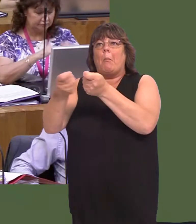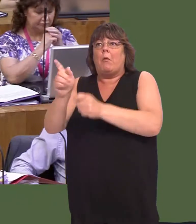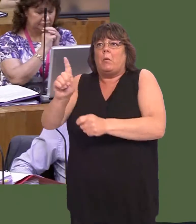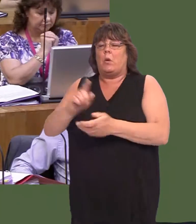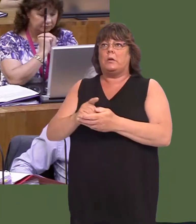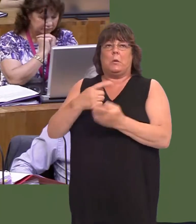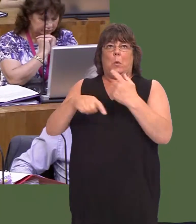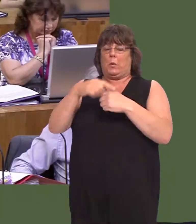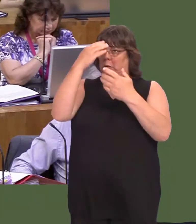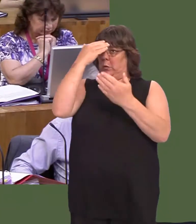to give them the certainty that they require.